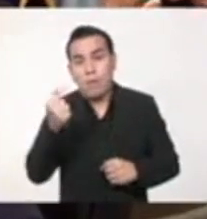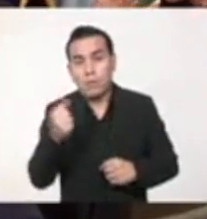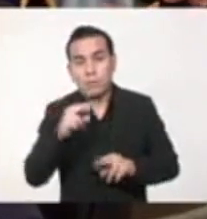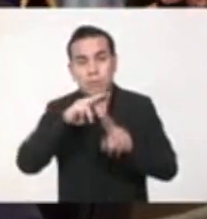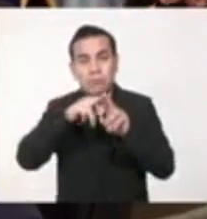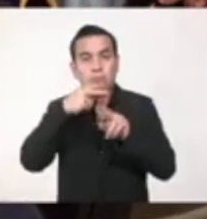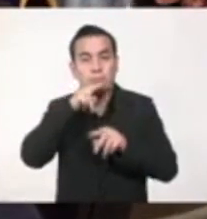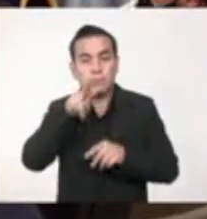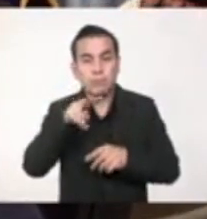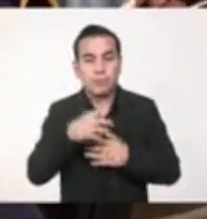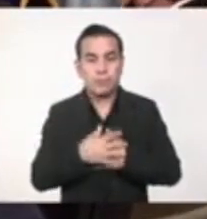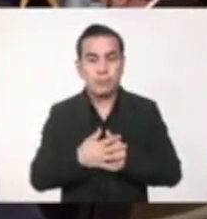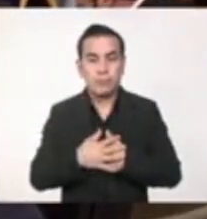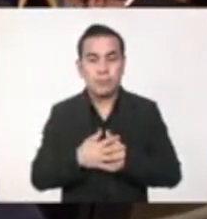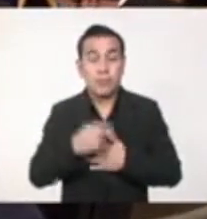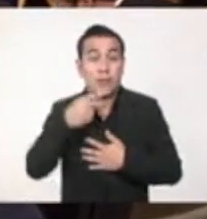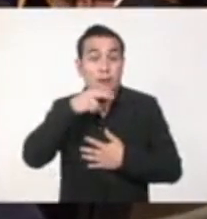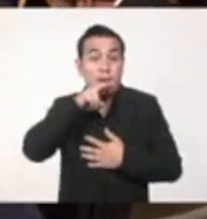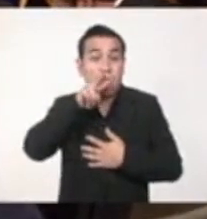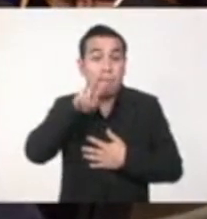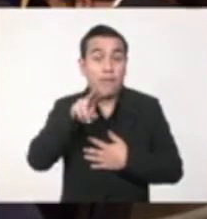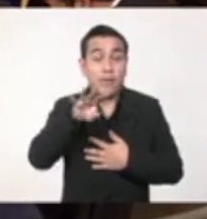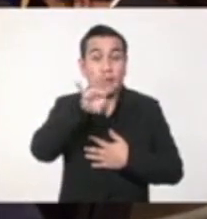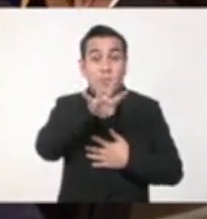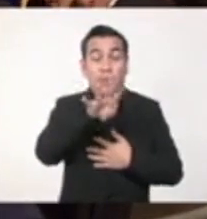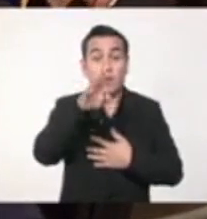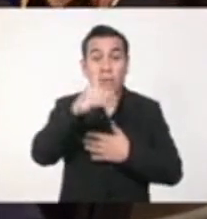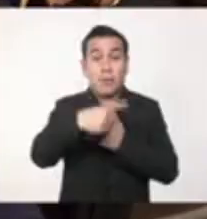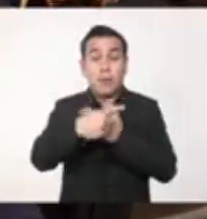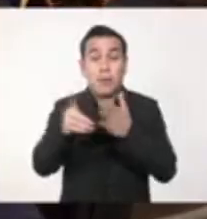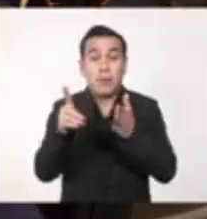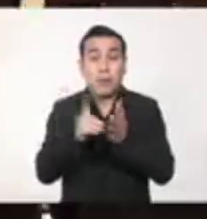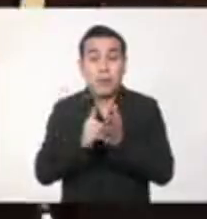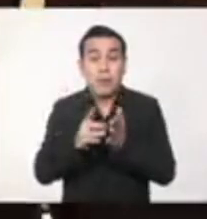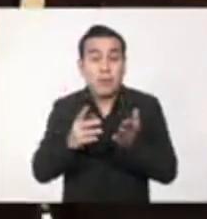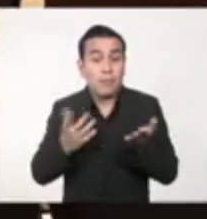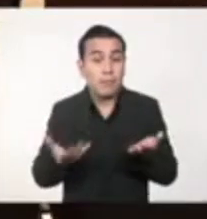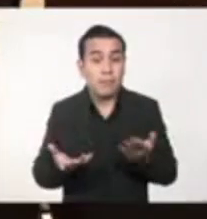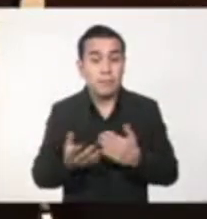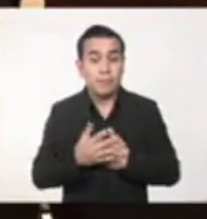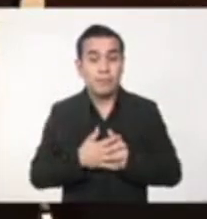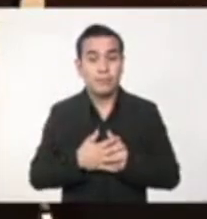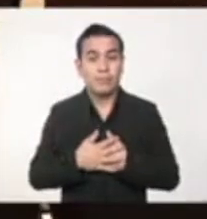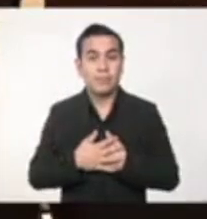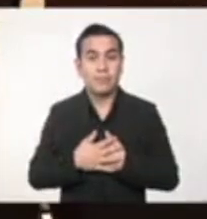Of the FMLN that removed four deputies, three of them for residue.